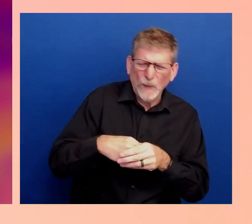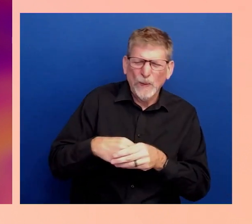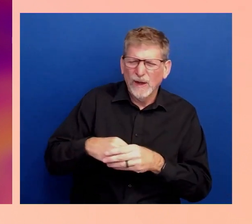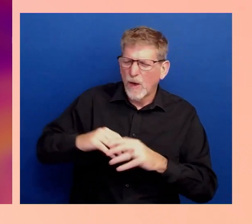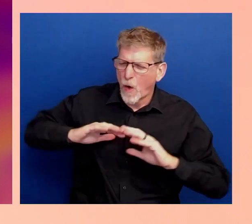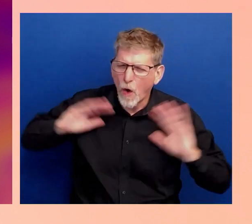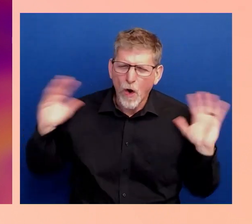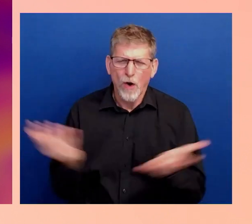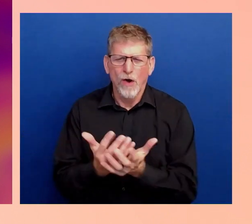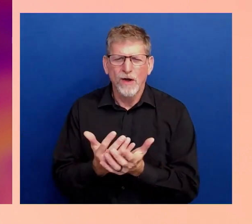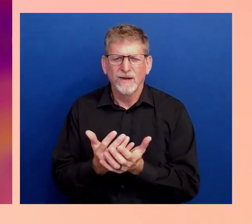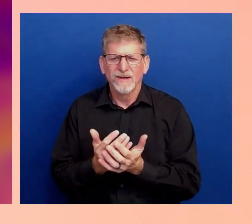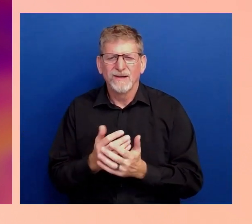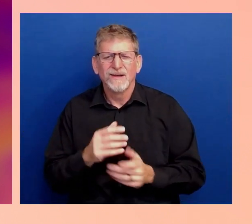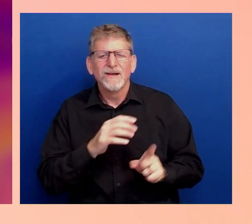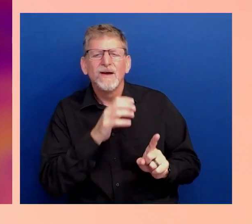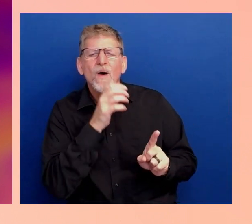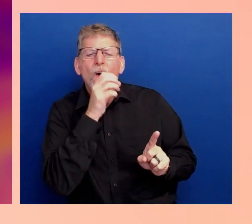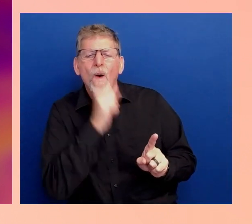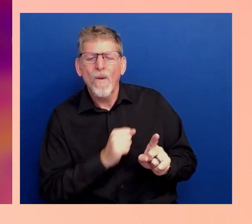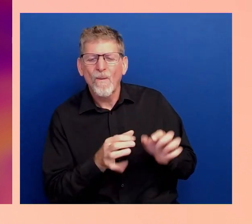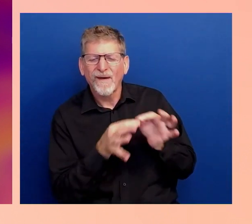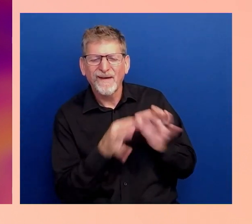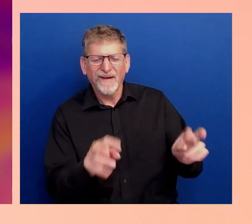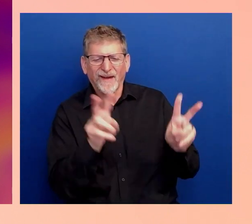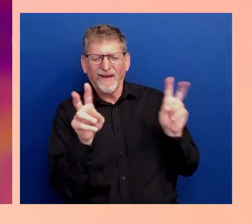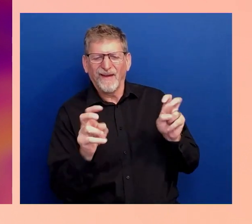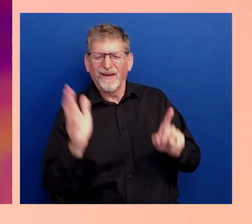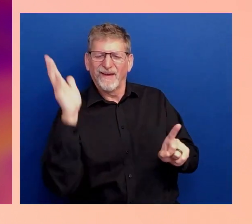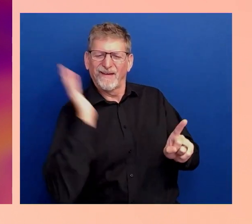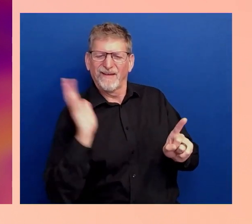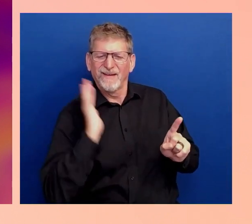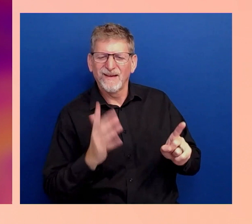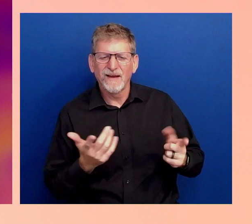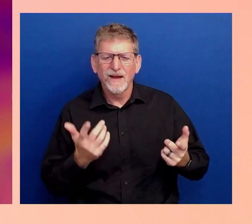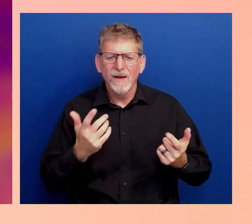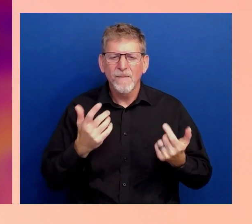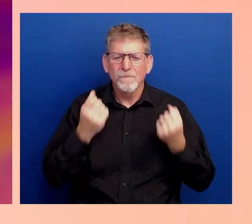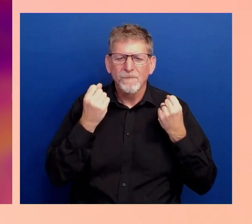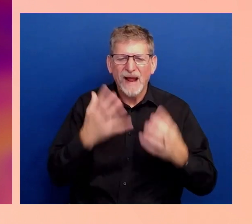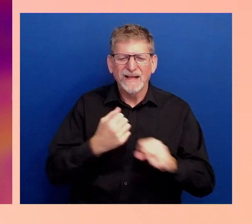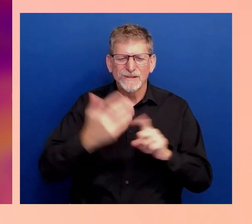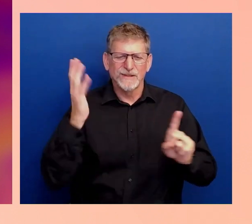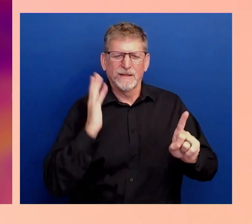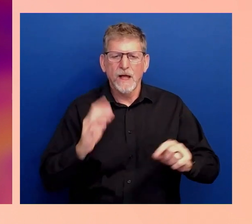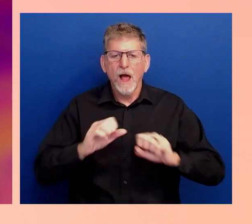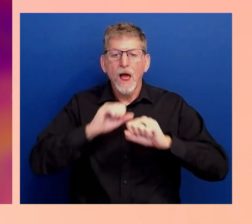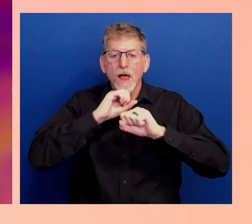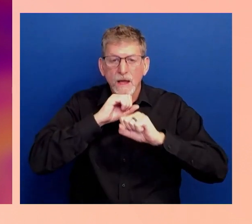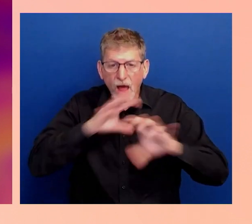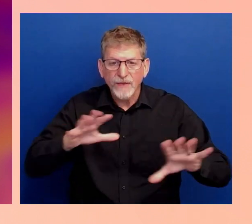"Nothing about us, without us," that matters. Having my engineers get over